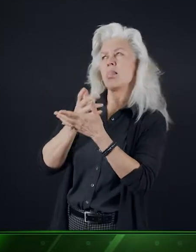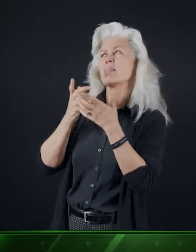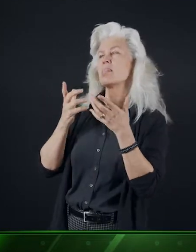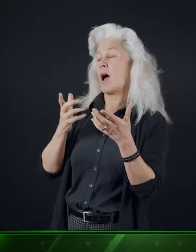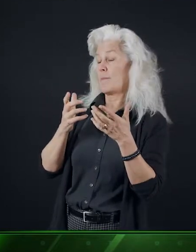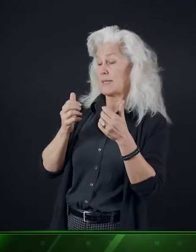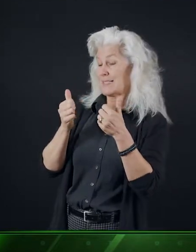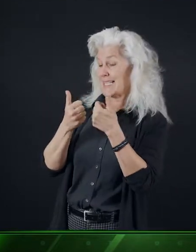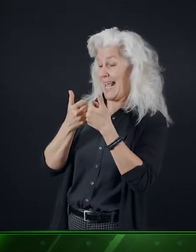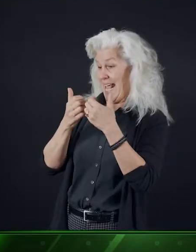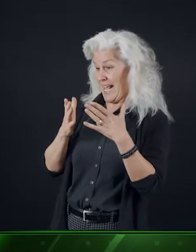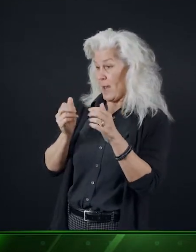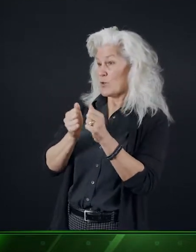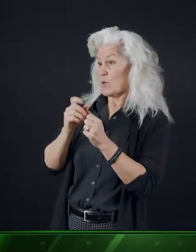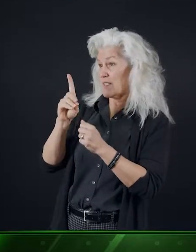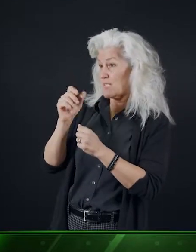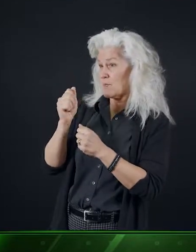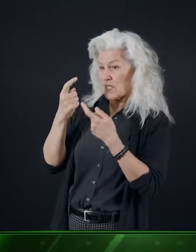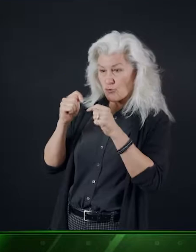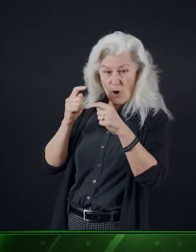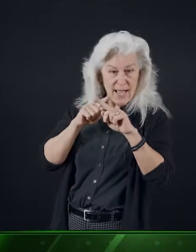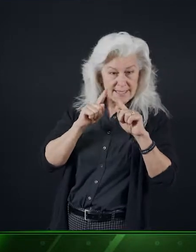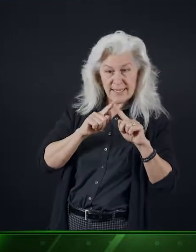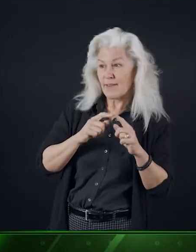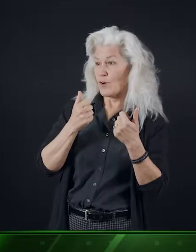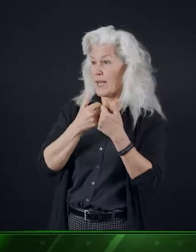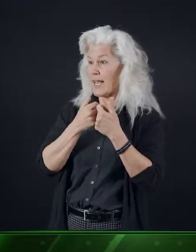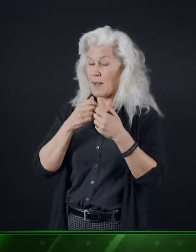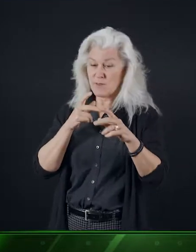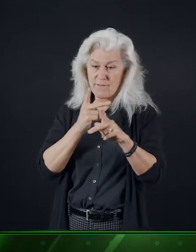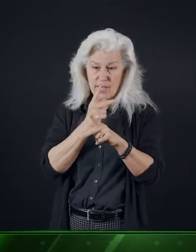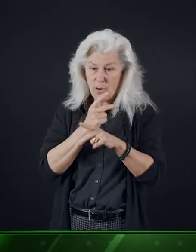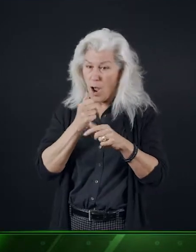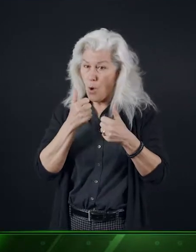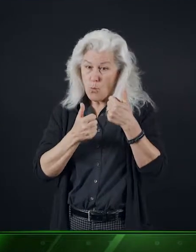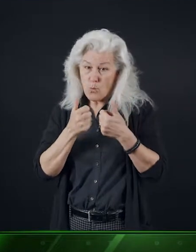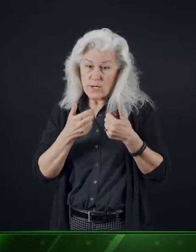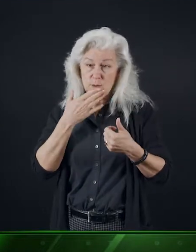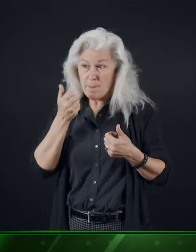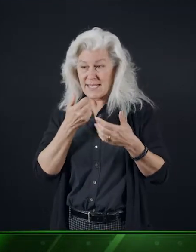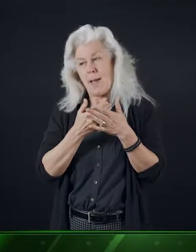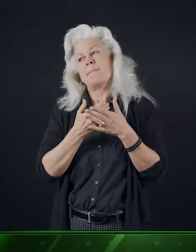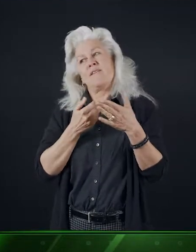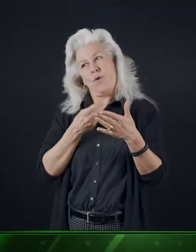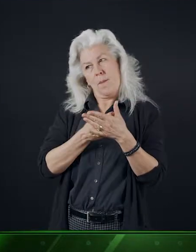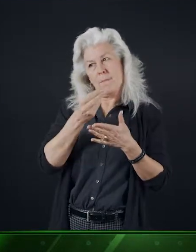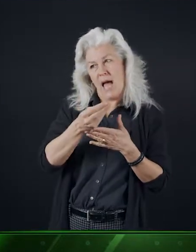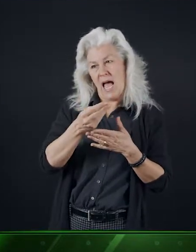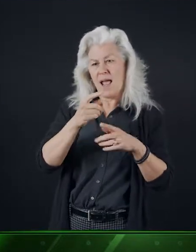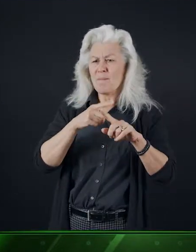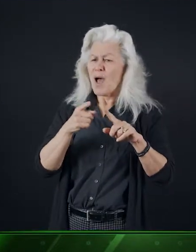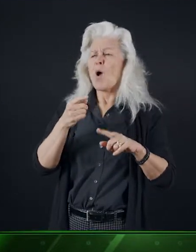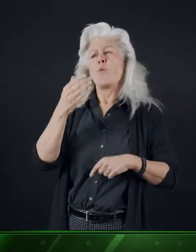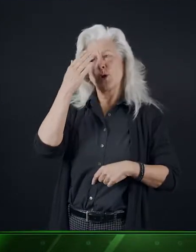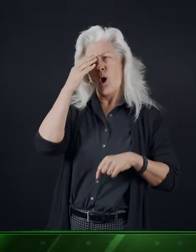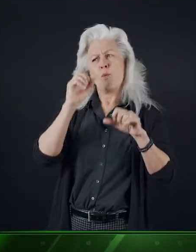without having to put down a lot of money up front. But we know we can do better. So, to that end, we're introducing a new feature in our store